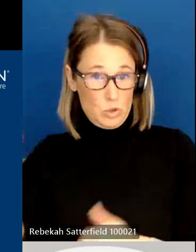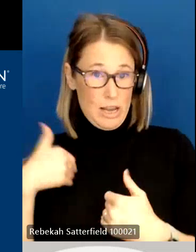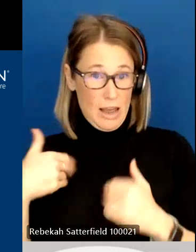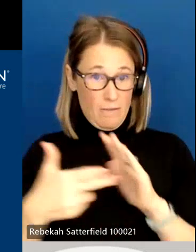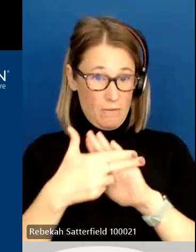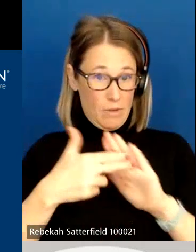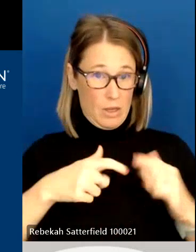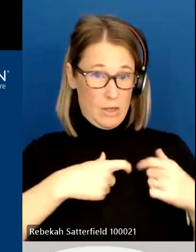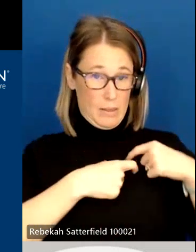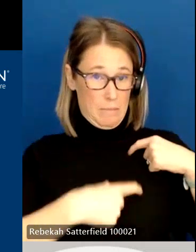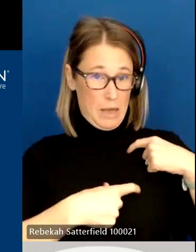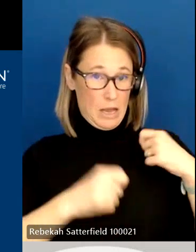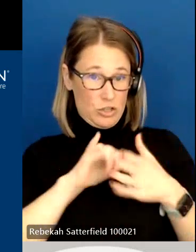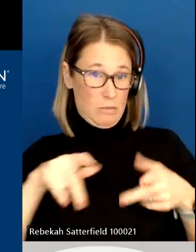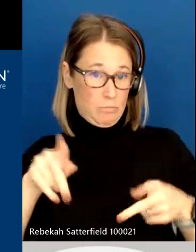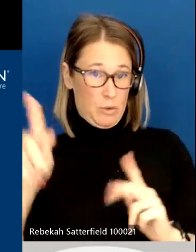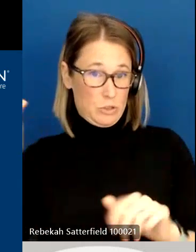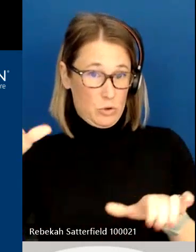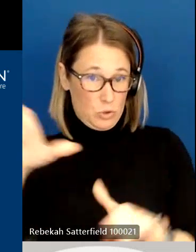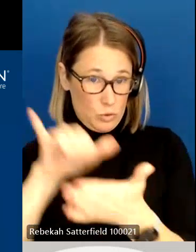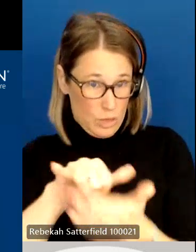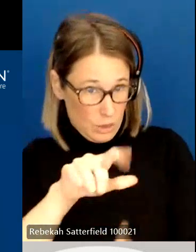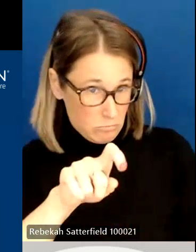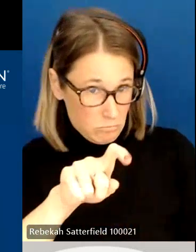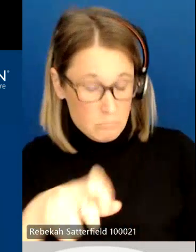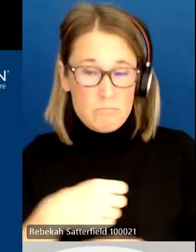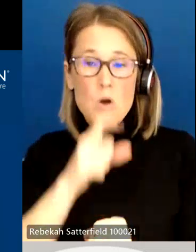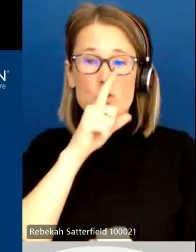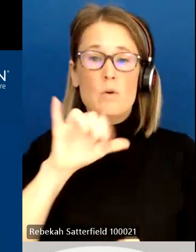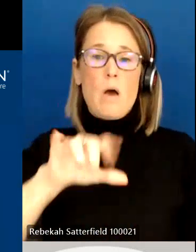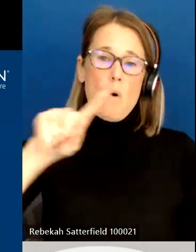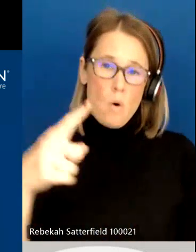allows her to do this it makes sure that only qualified staff are providing clinical care and